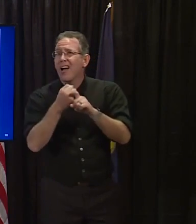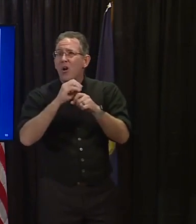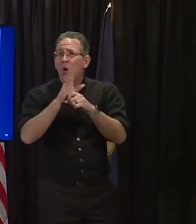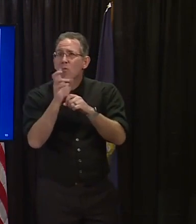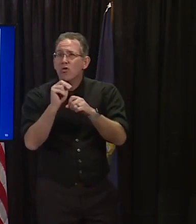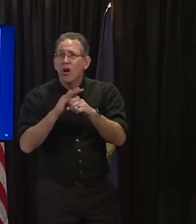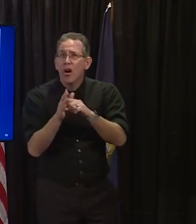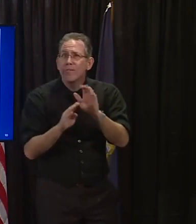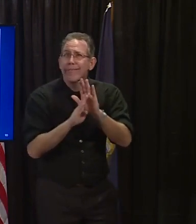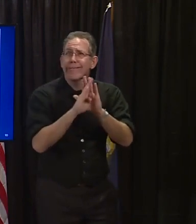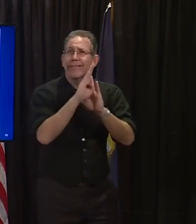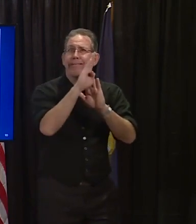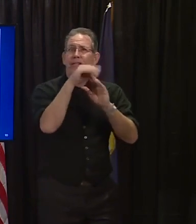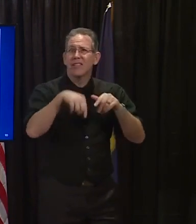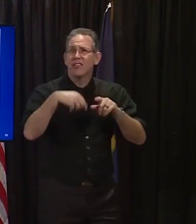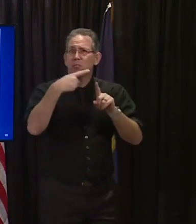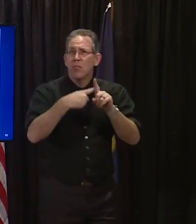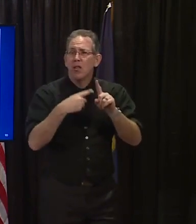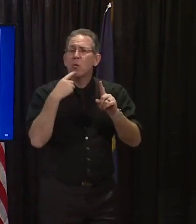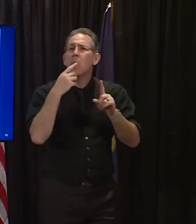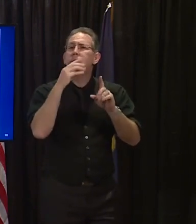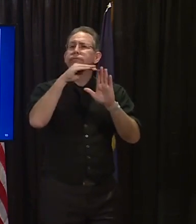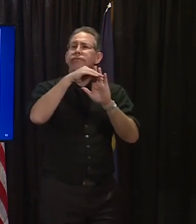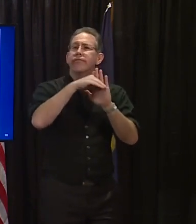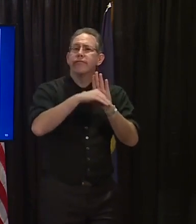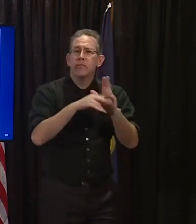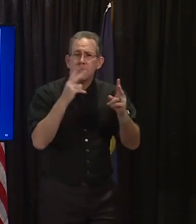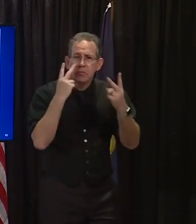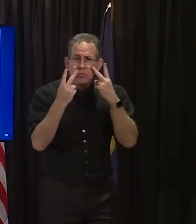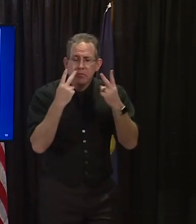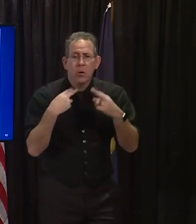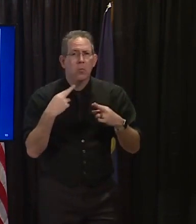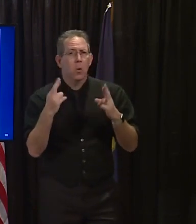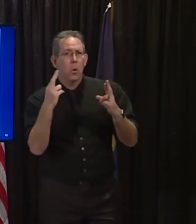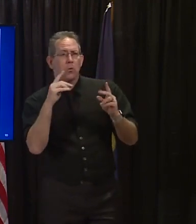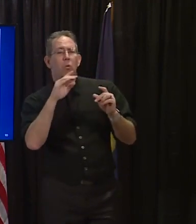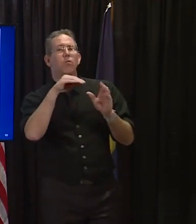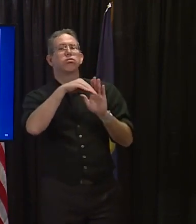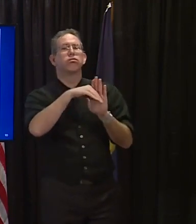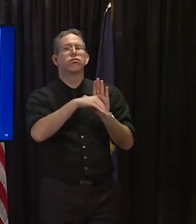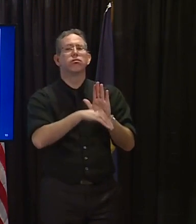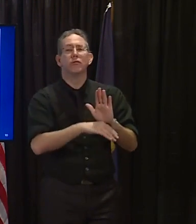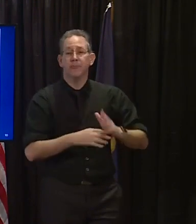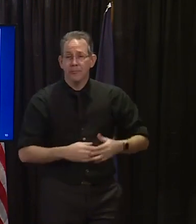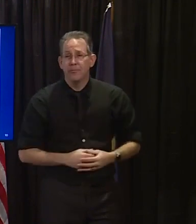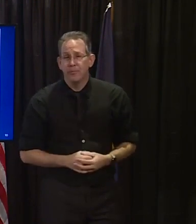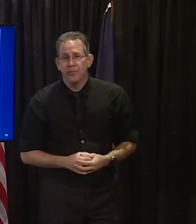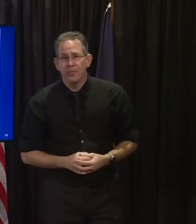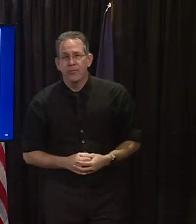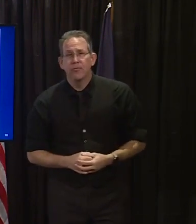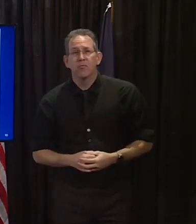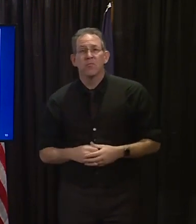of the severity of illness that vermonters are experiencing and again, largely attributable to the high booster uptake that we're seeing in